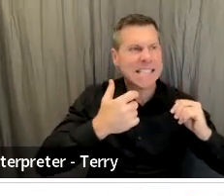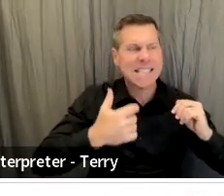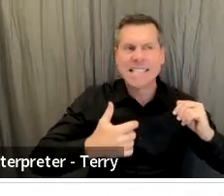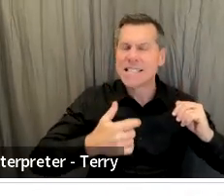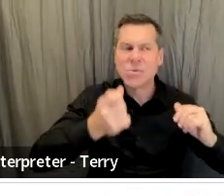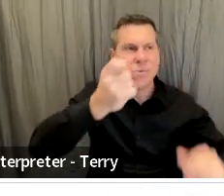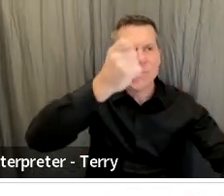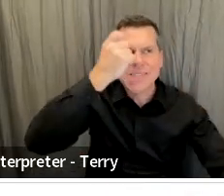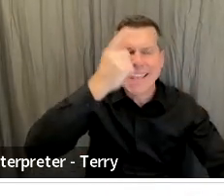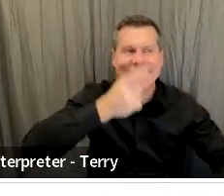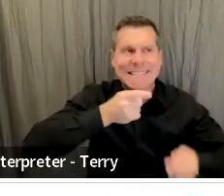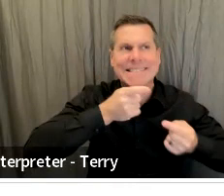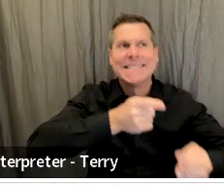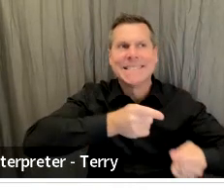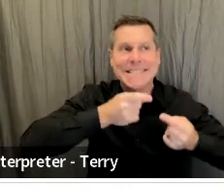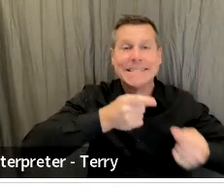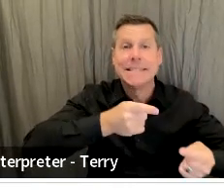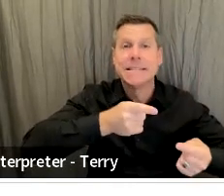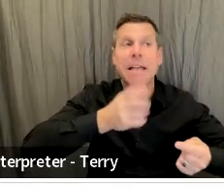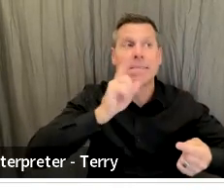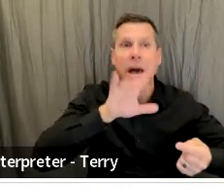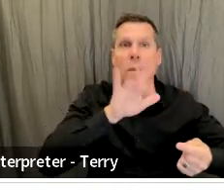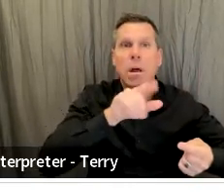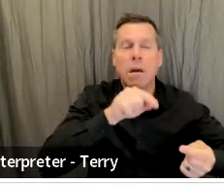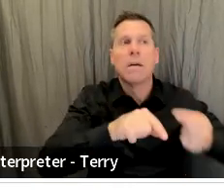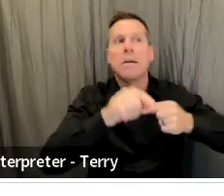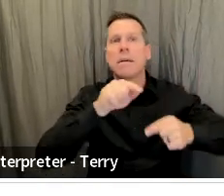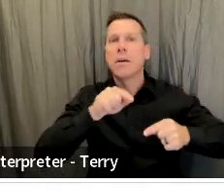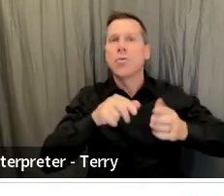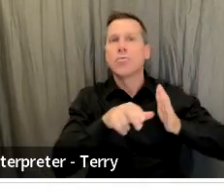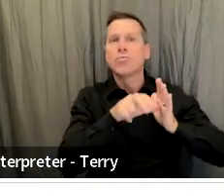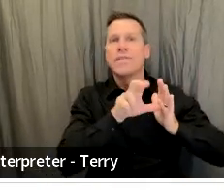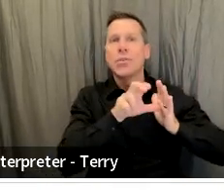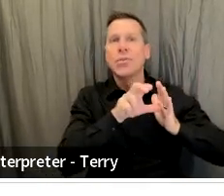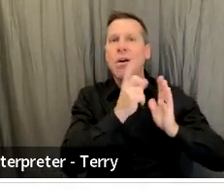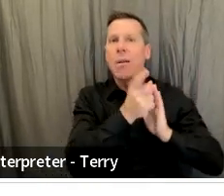it actually sets them back to review. And if they get it on the first try, it moves them forward right away.